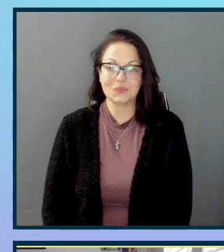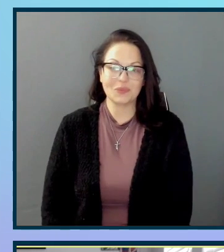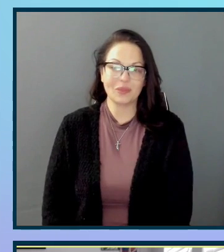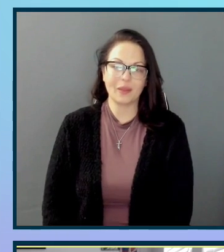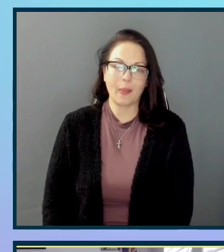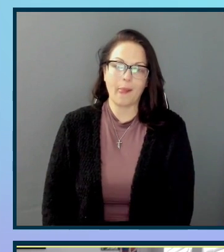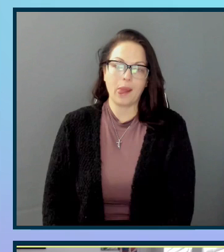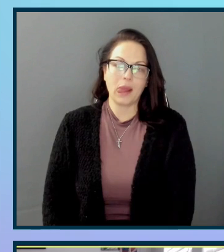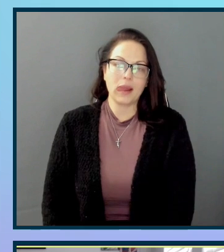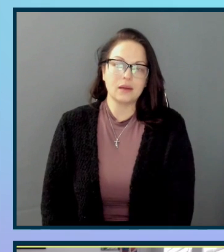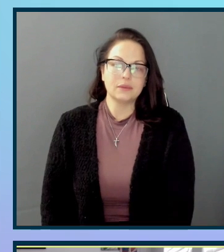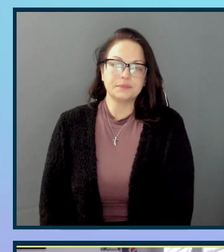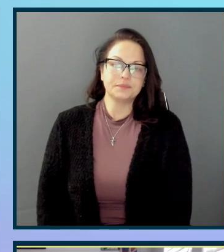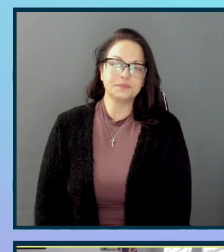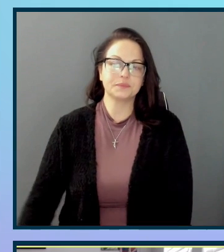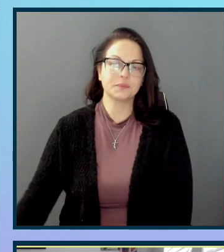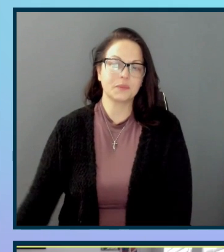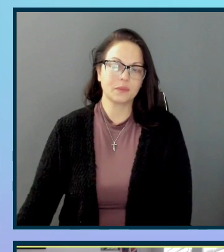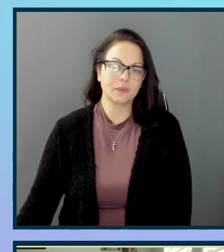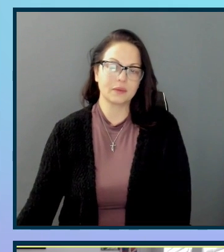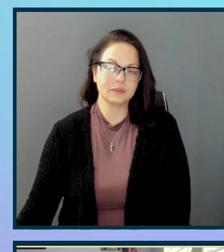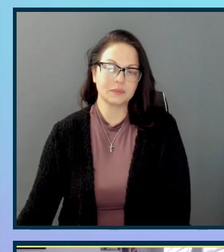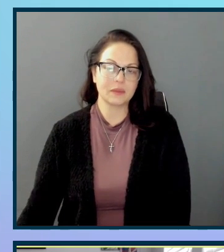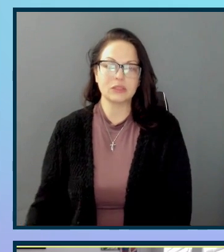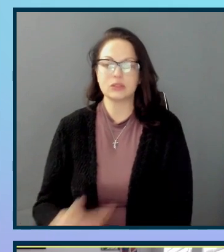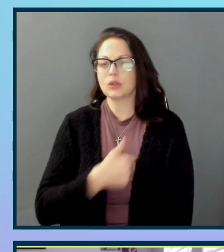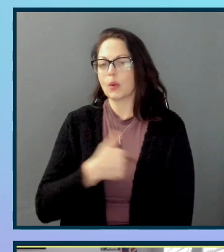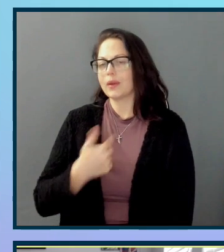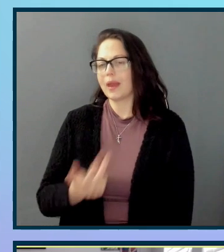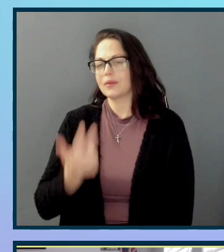So with that, we have three objectives really with this particular deck.